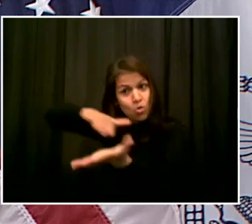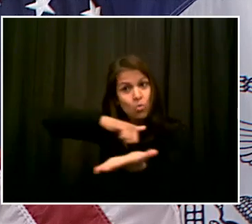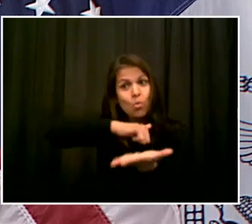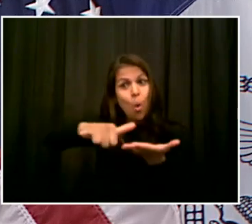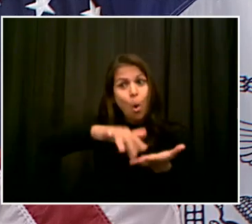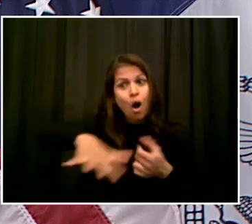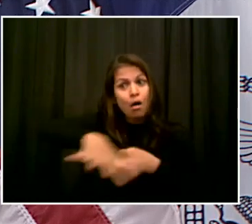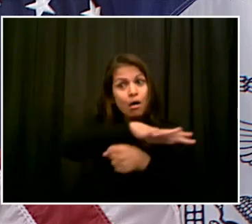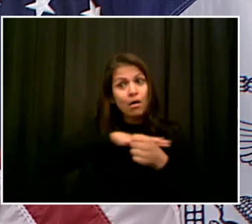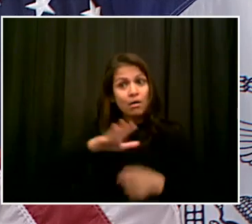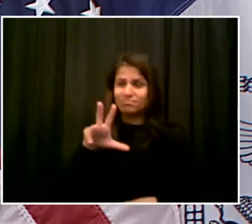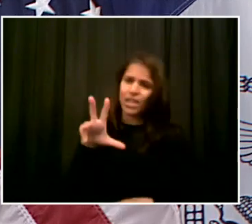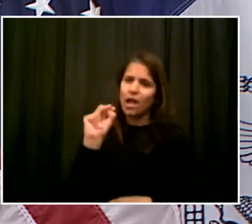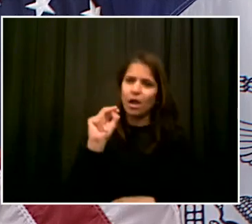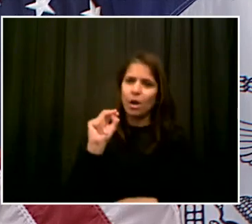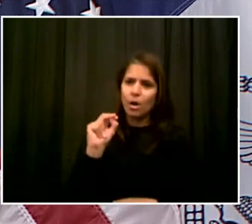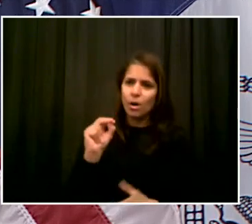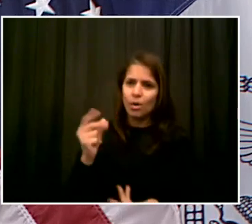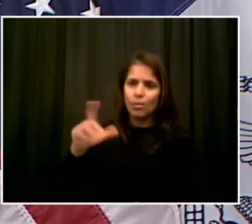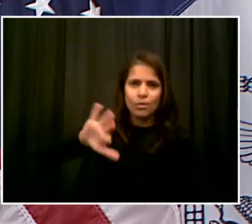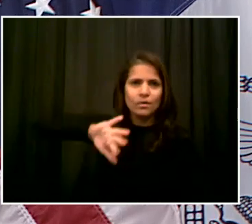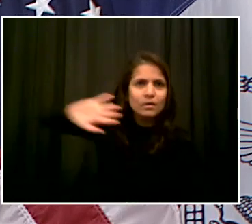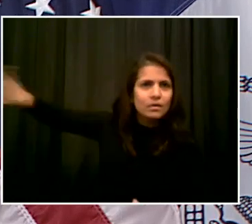DECADES, WORKING ON THE RELATIONSHIP BETWEEN POLICE AND